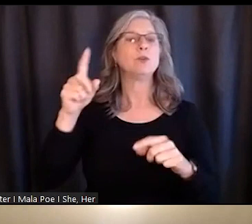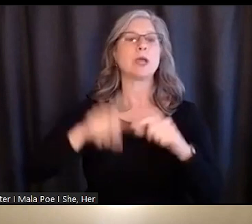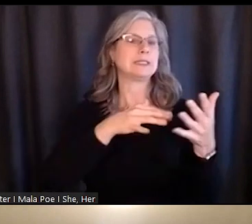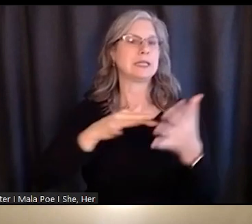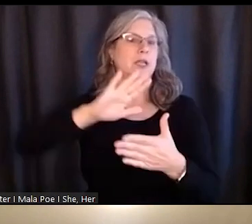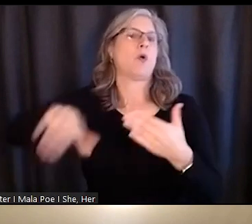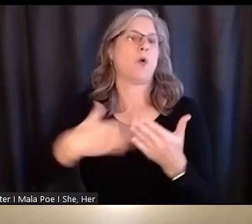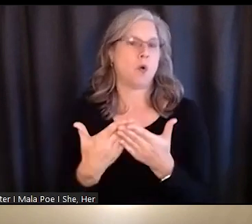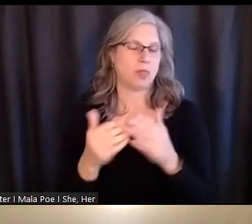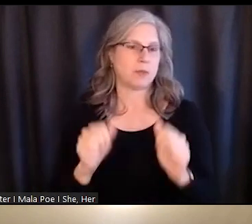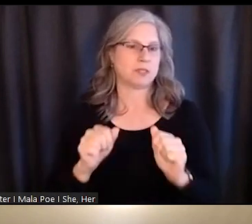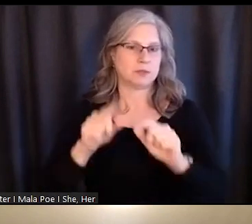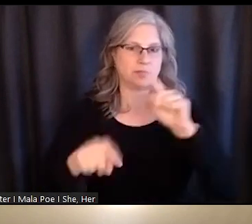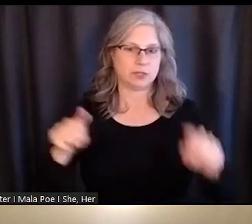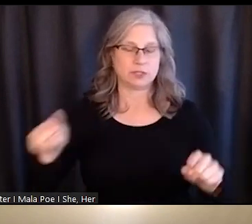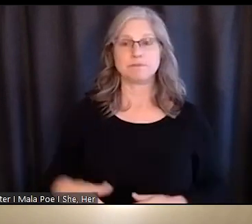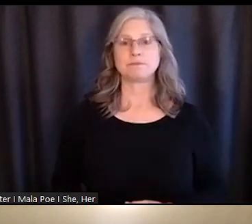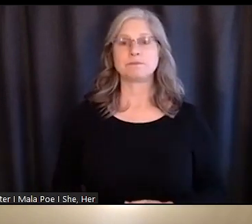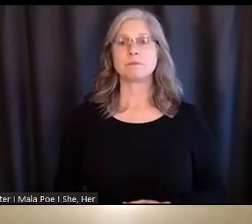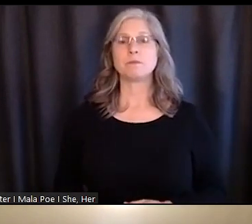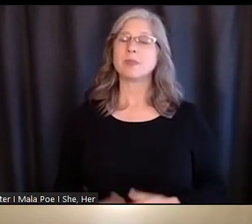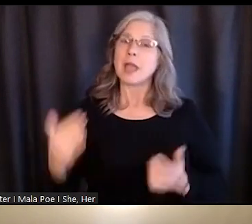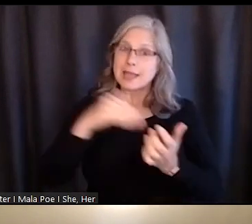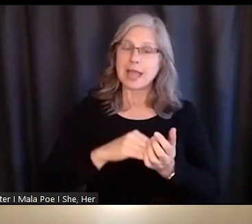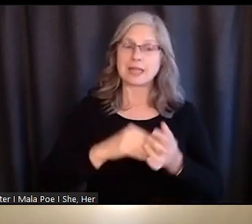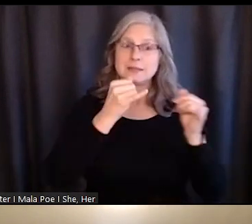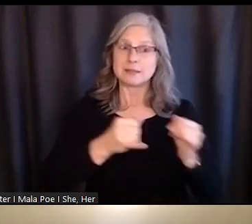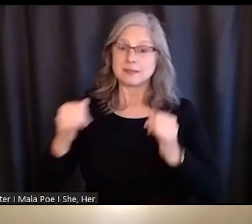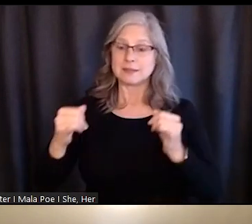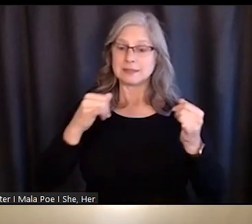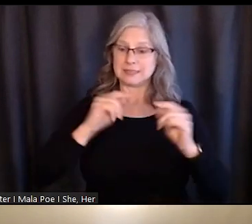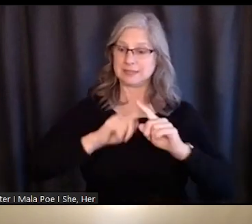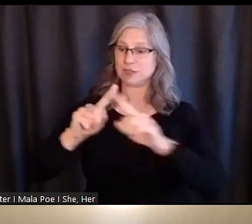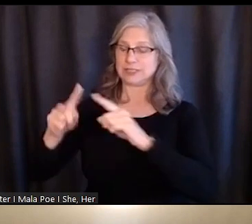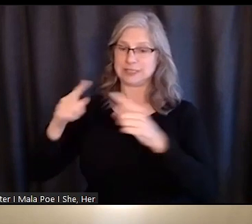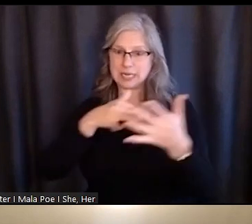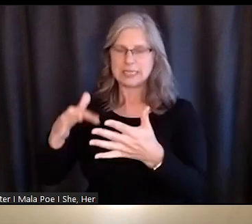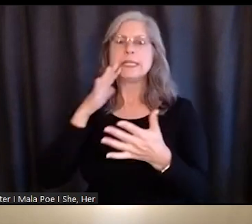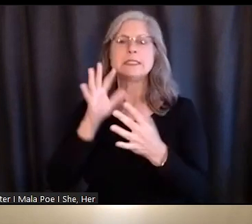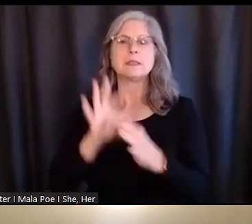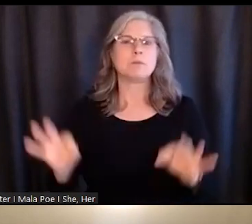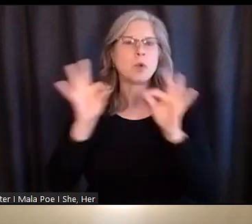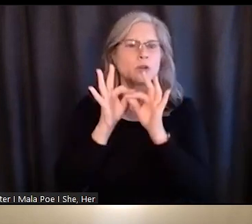So the study of individual differences is an important methodology to reveal the mechanisms, particularly my case,